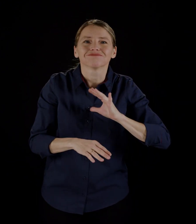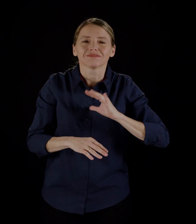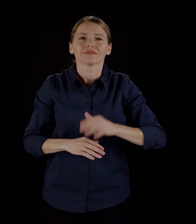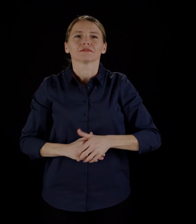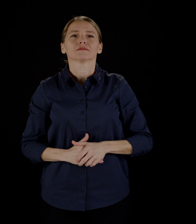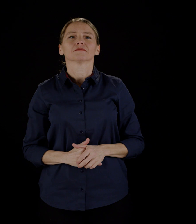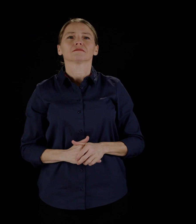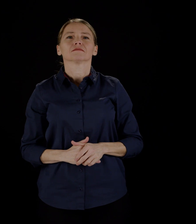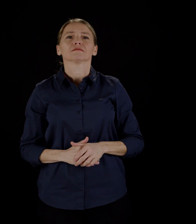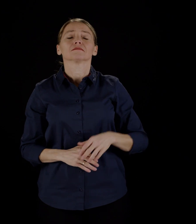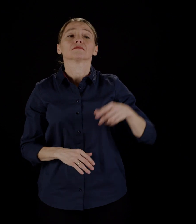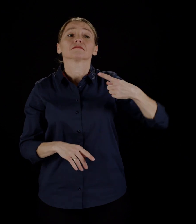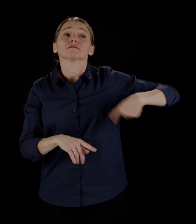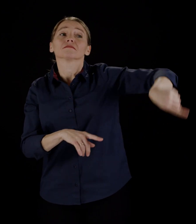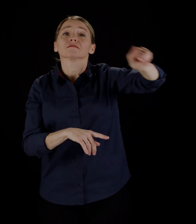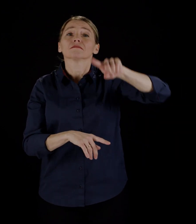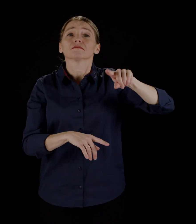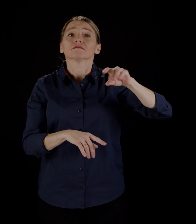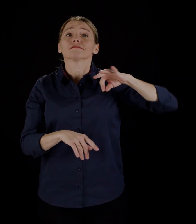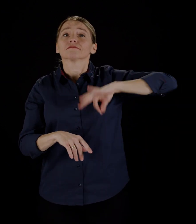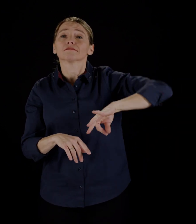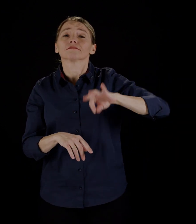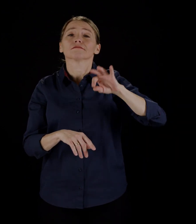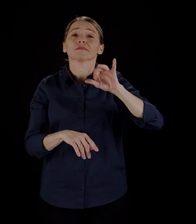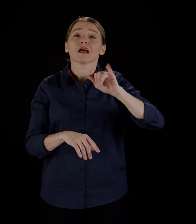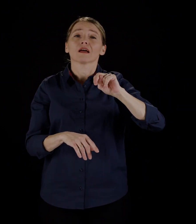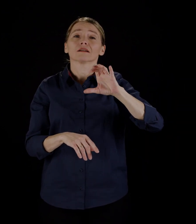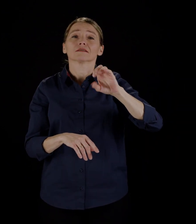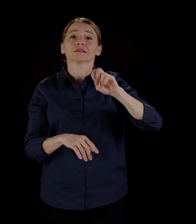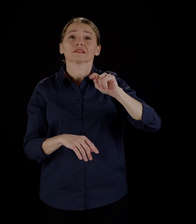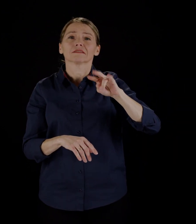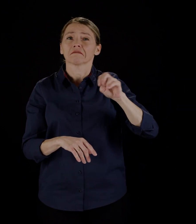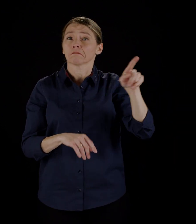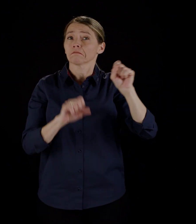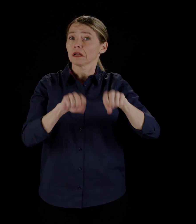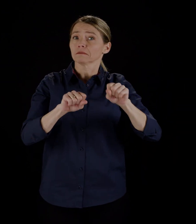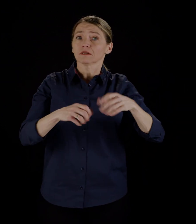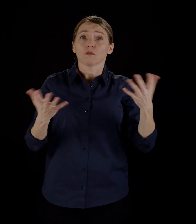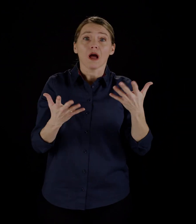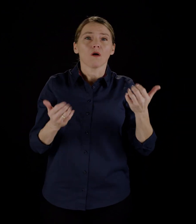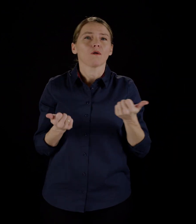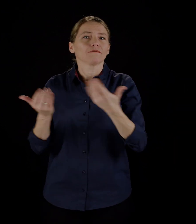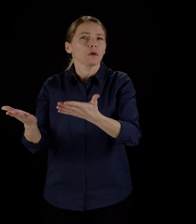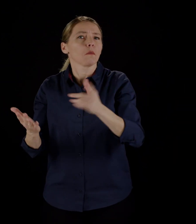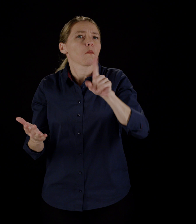associated with them. These incentives will be set out in the customer's contract.